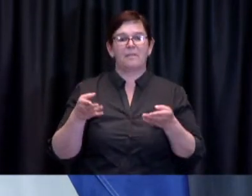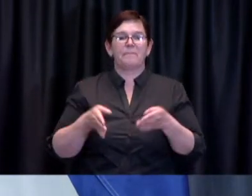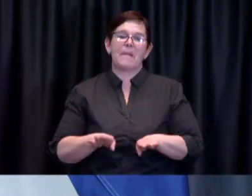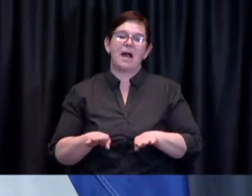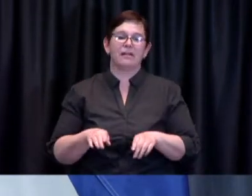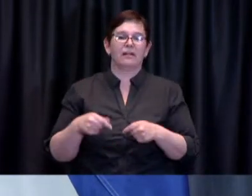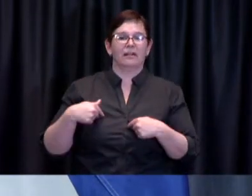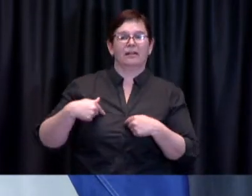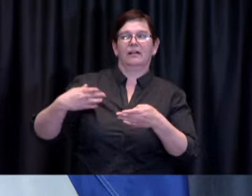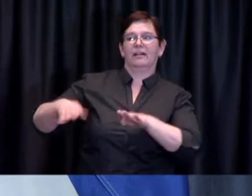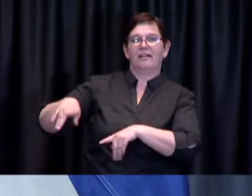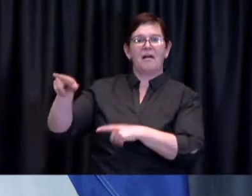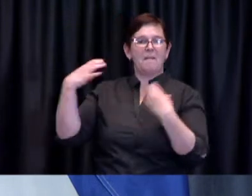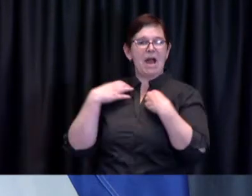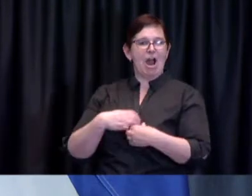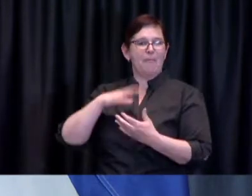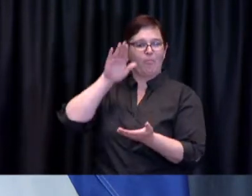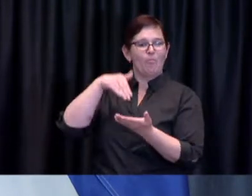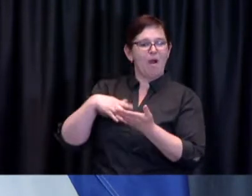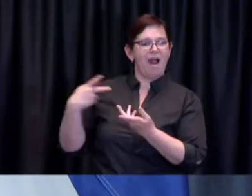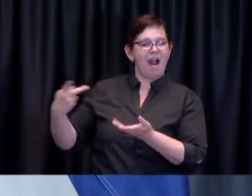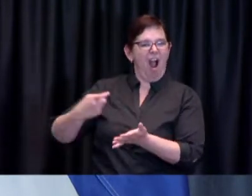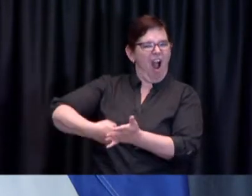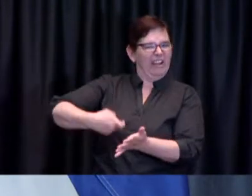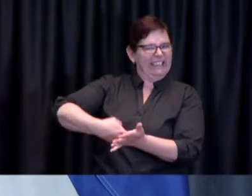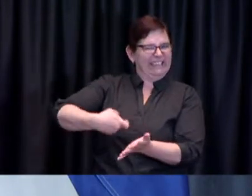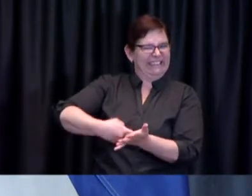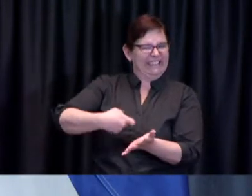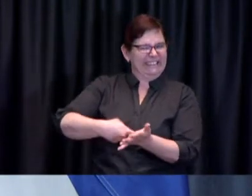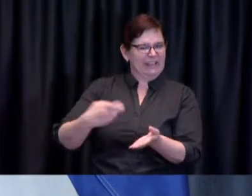to the upcoming hockey series I should say first of all I was very proud to raise the